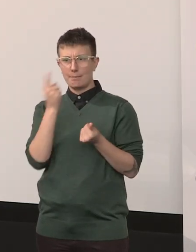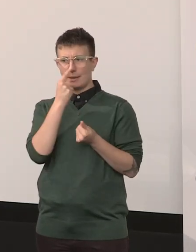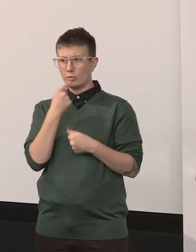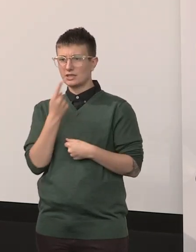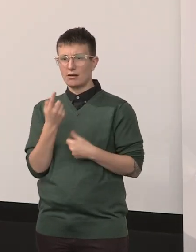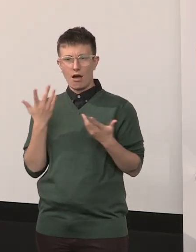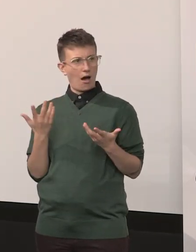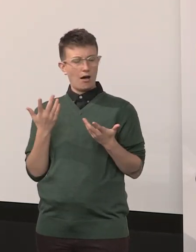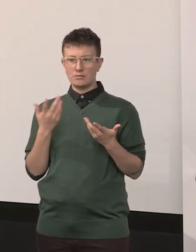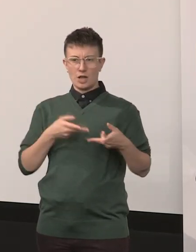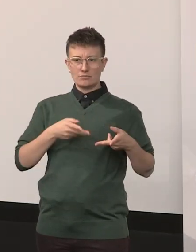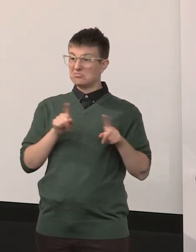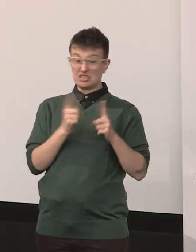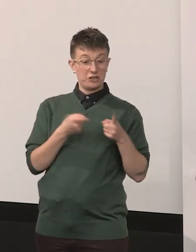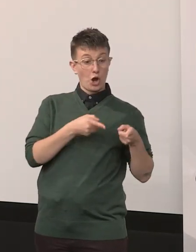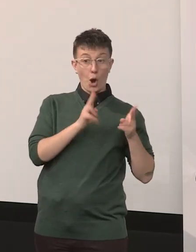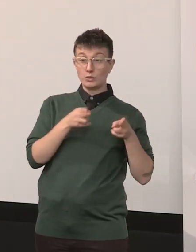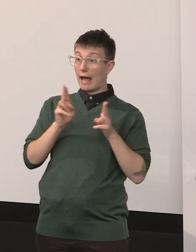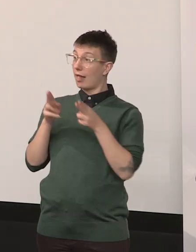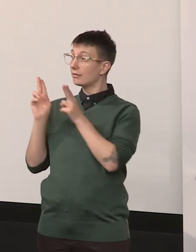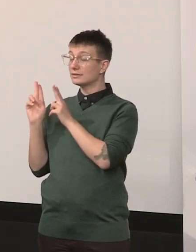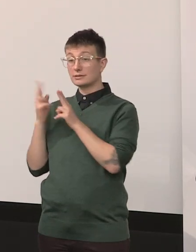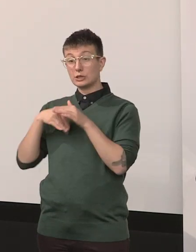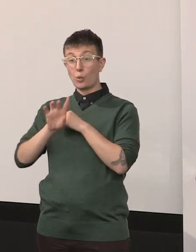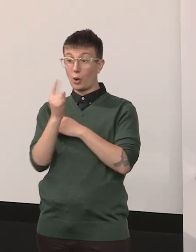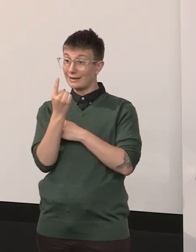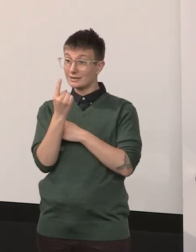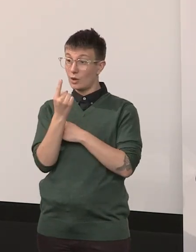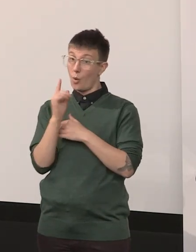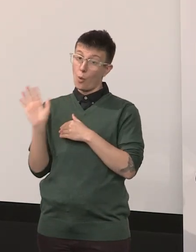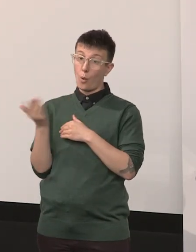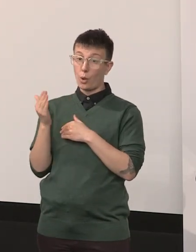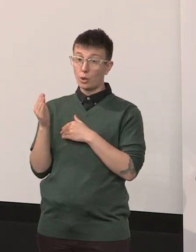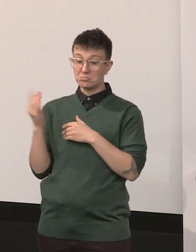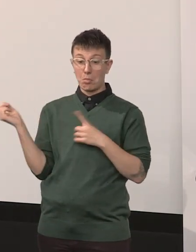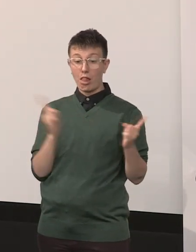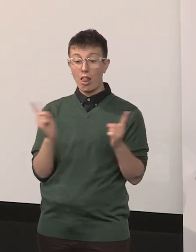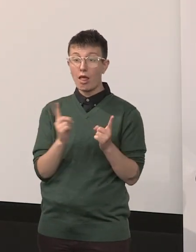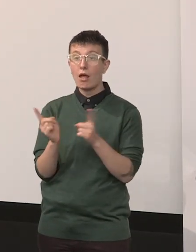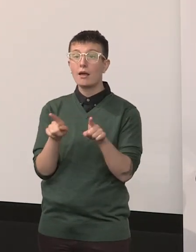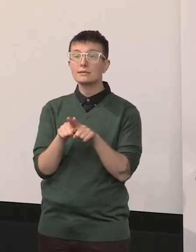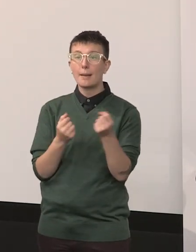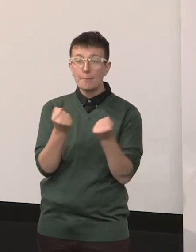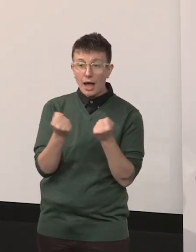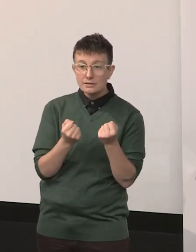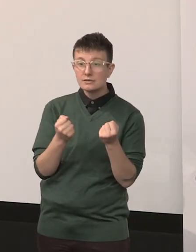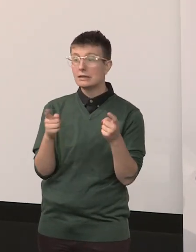told that there were people from all different hotels across Auckland taken down to Christchurch, so put on the